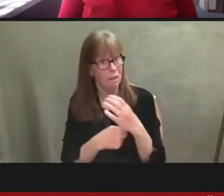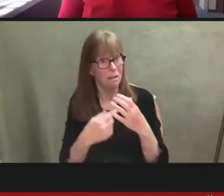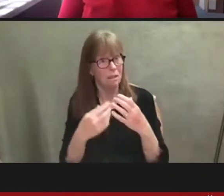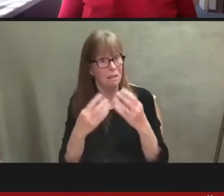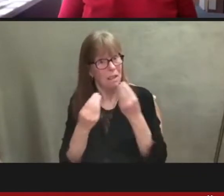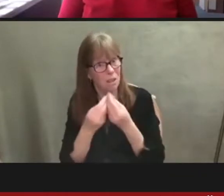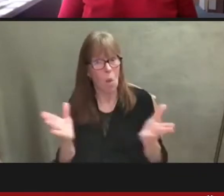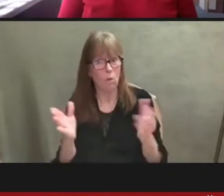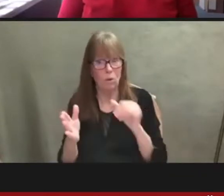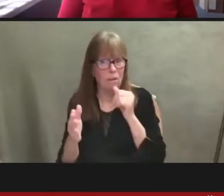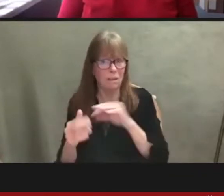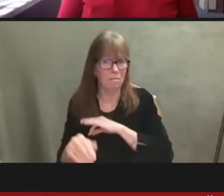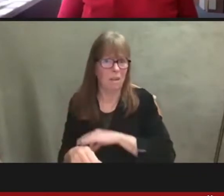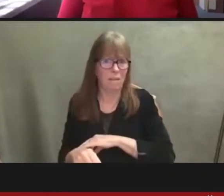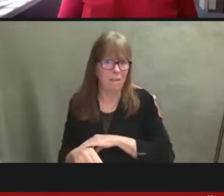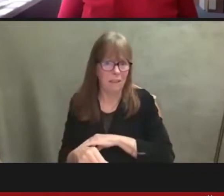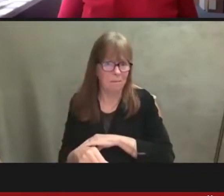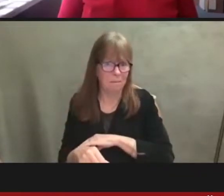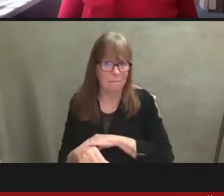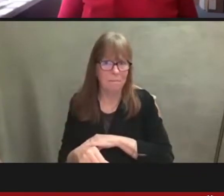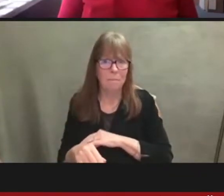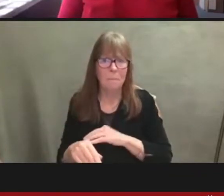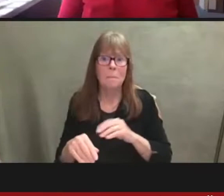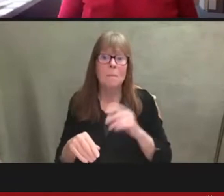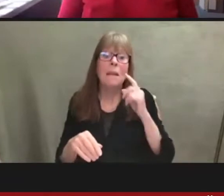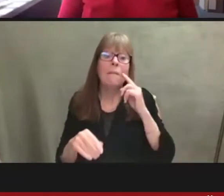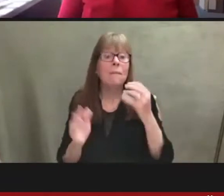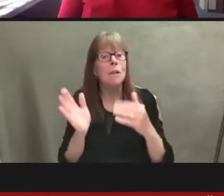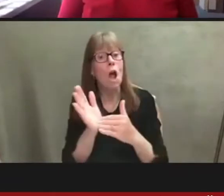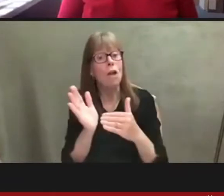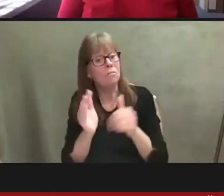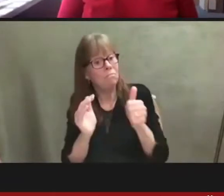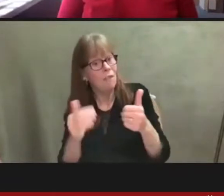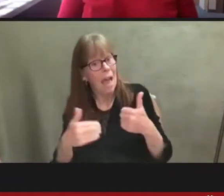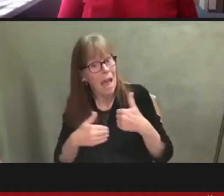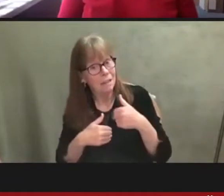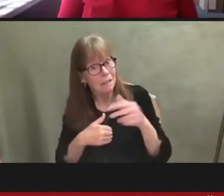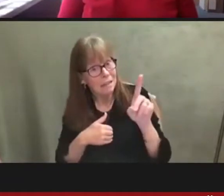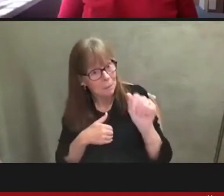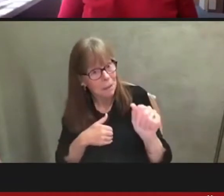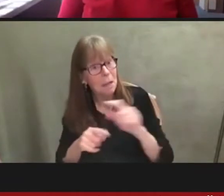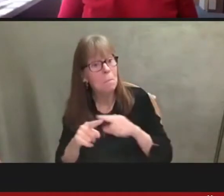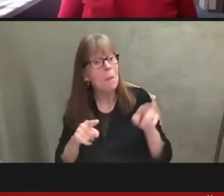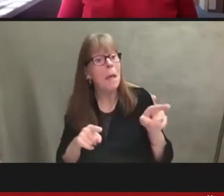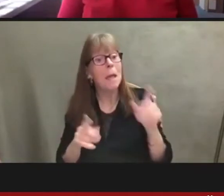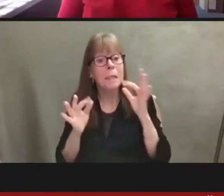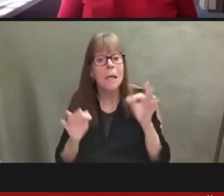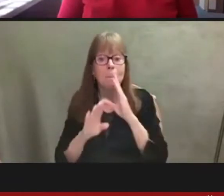If a physician has a disability they choose not to disclose, that's a disability they